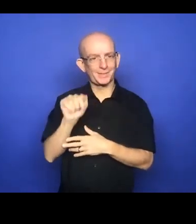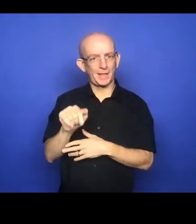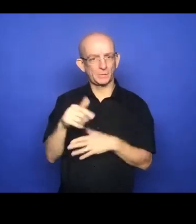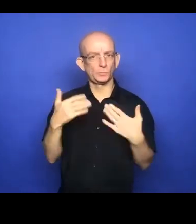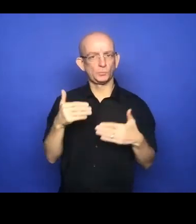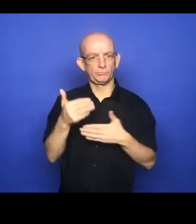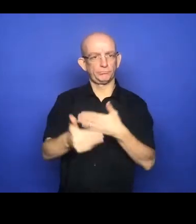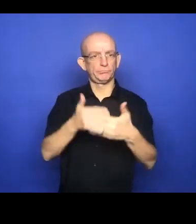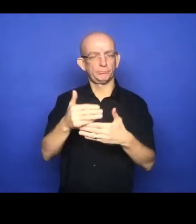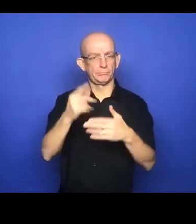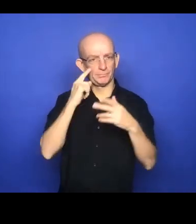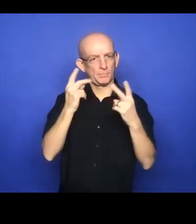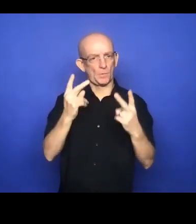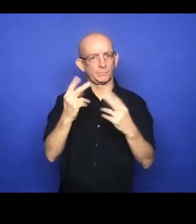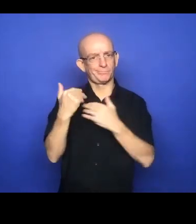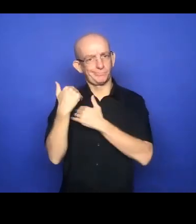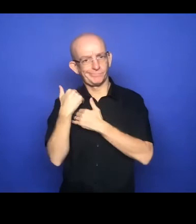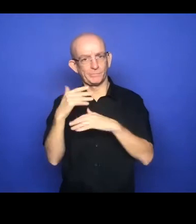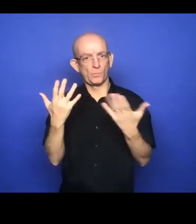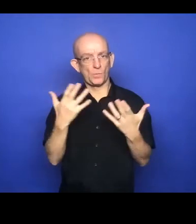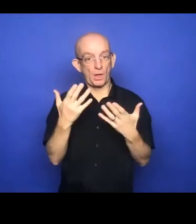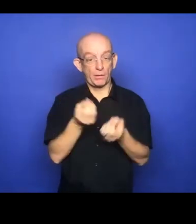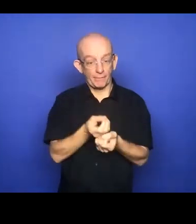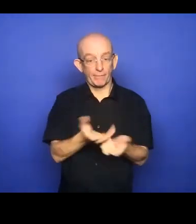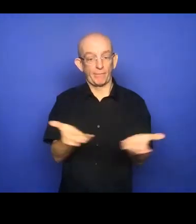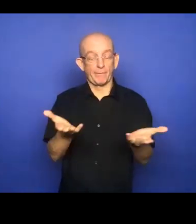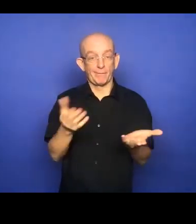forward is going to play a key role in availability of disability data in